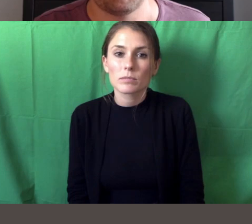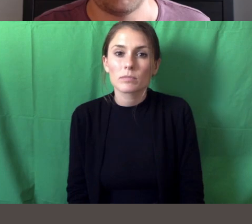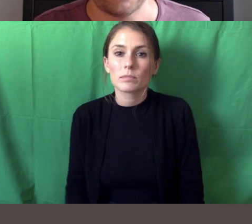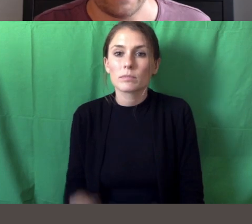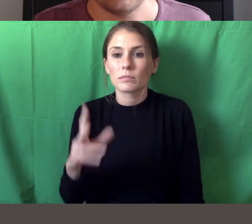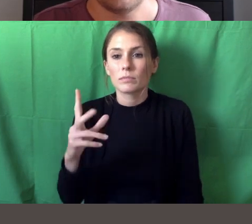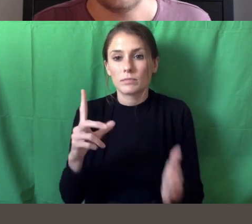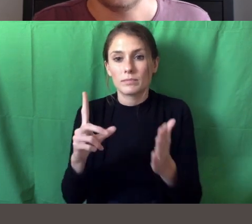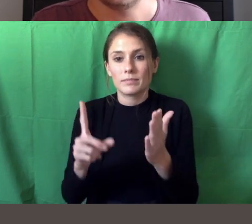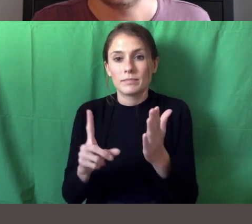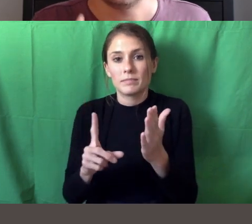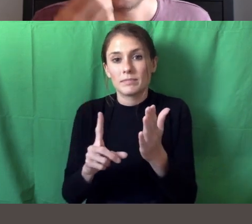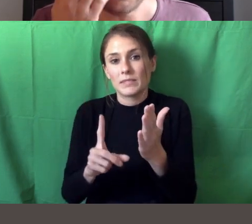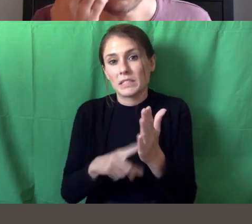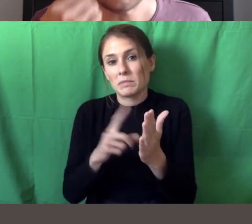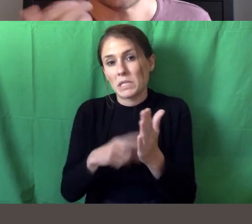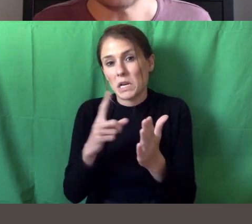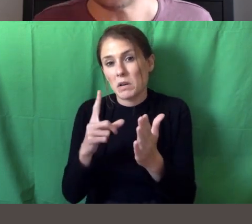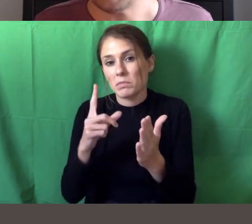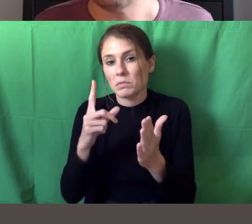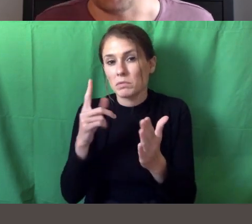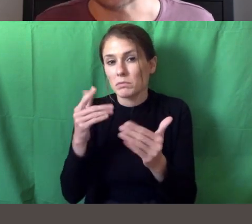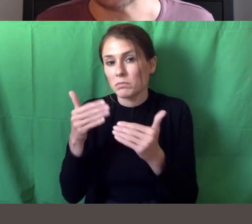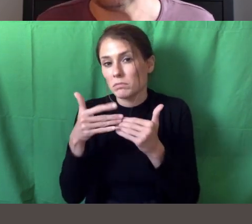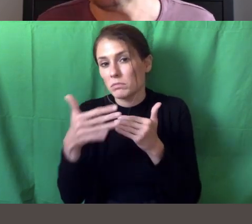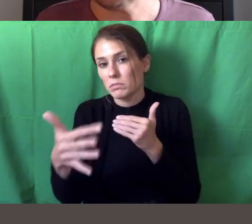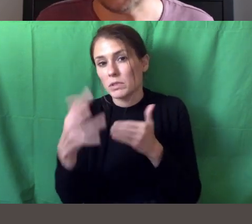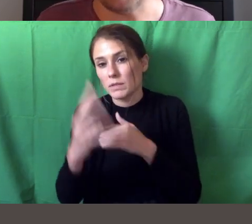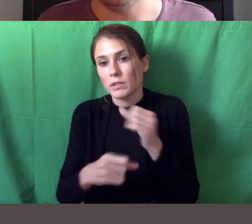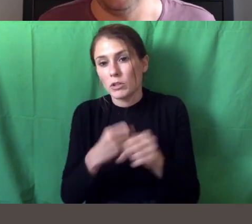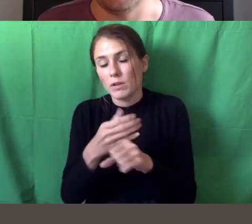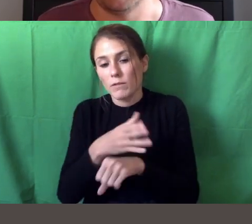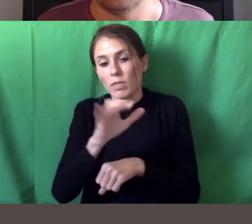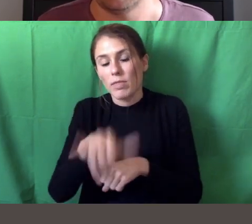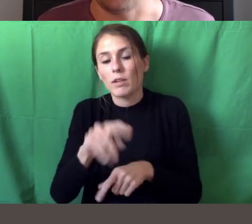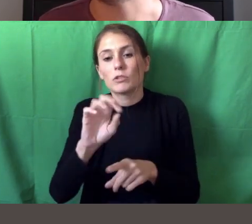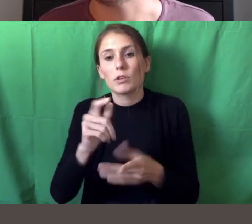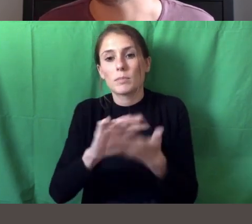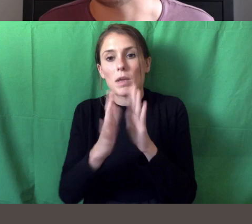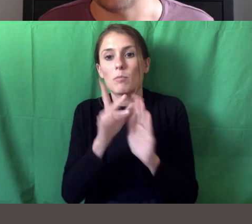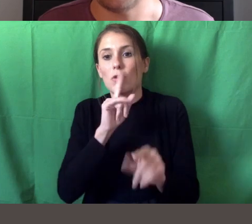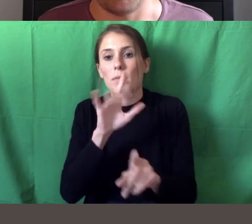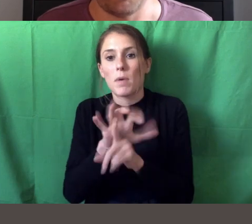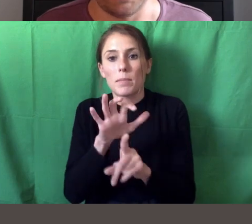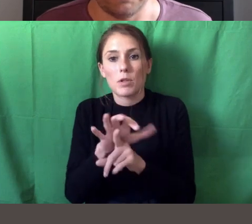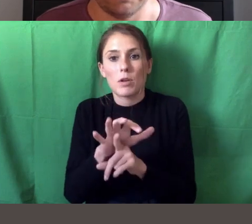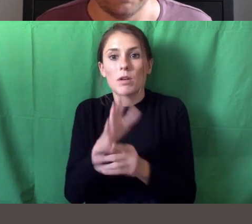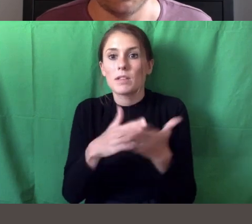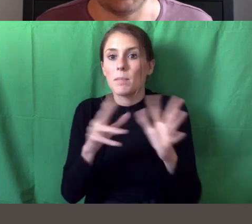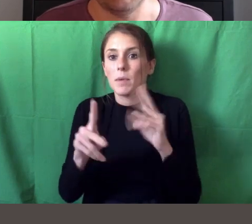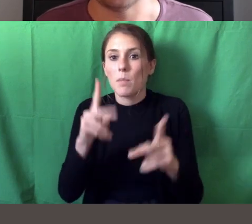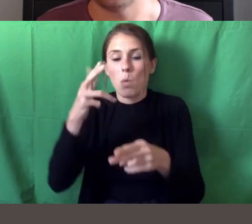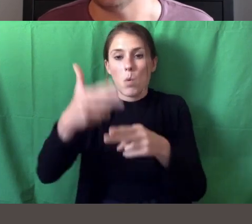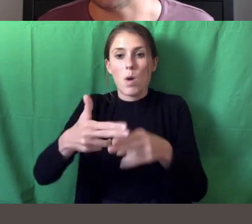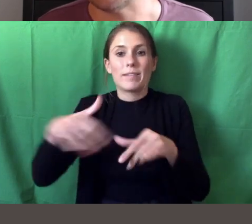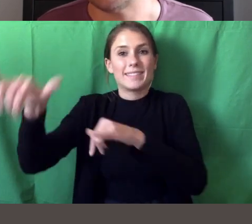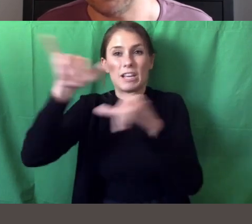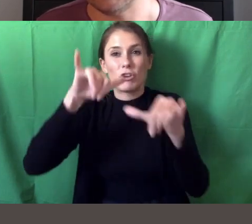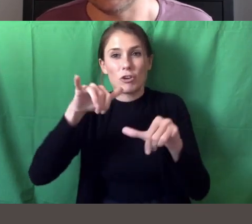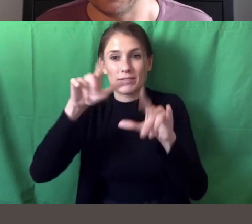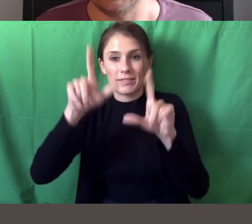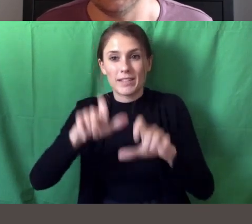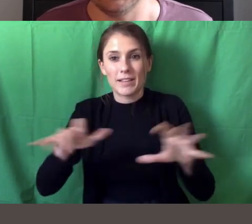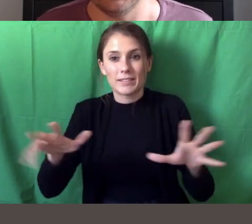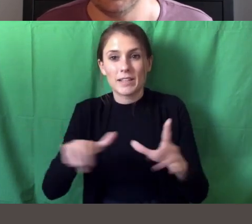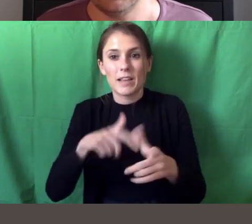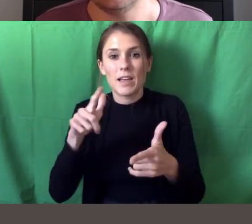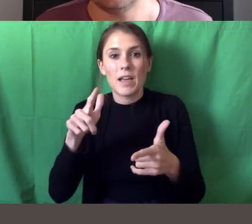implementation. Then some time passed. Seven years. tox got pretty popular. Some even called